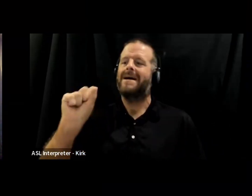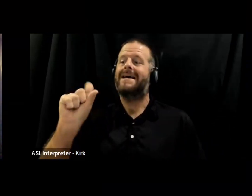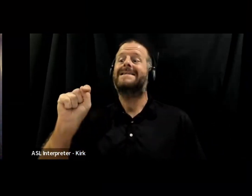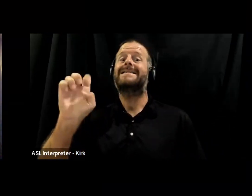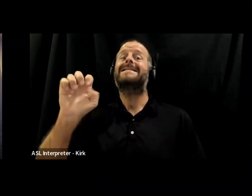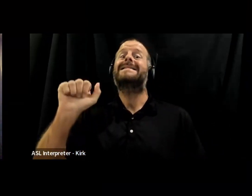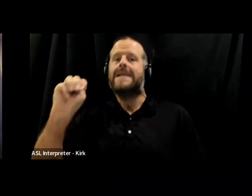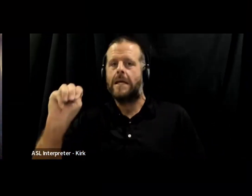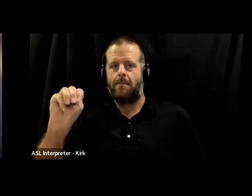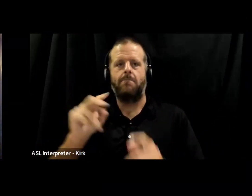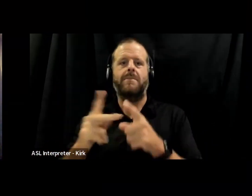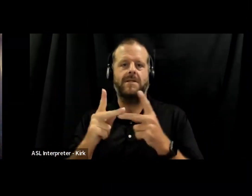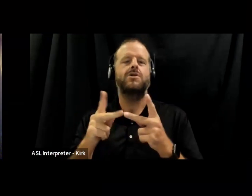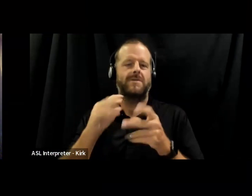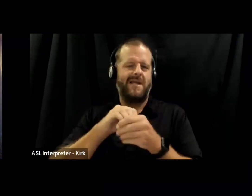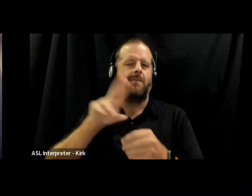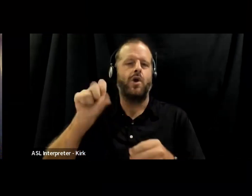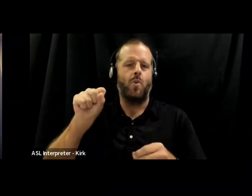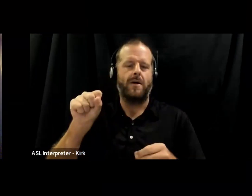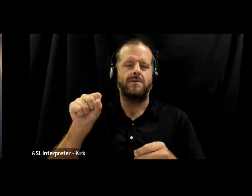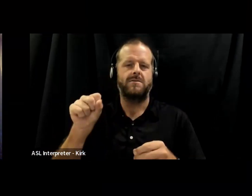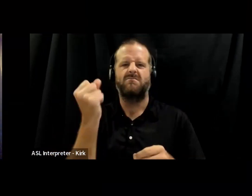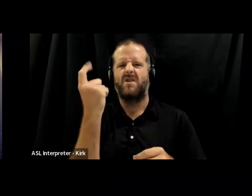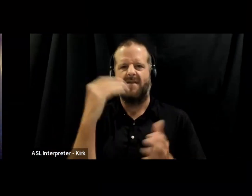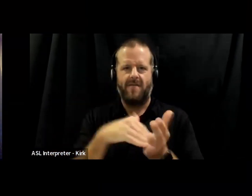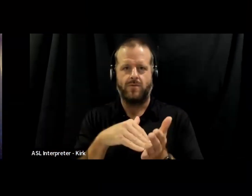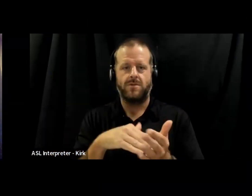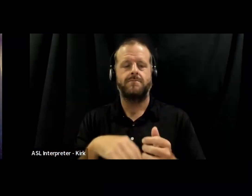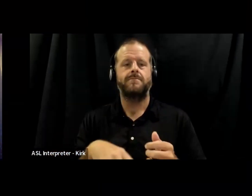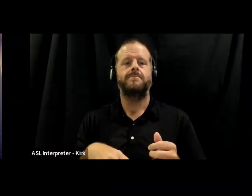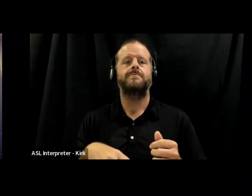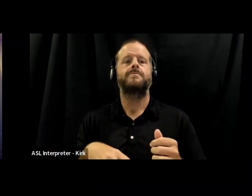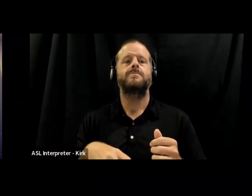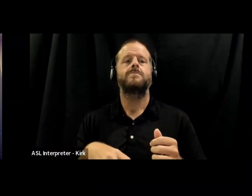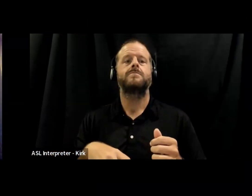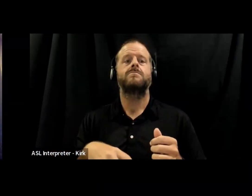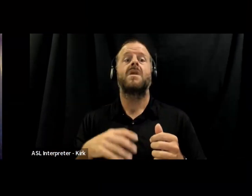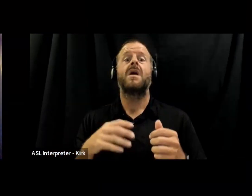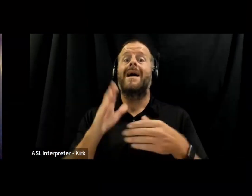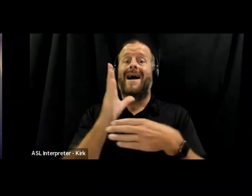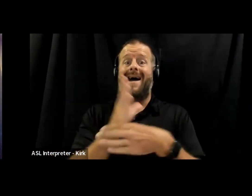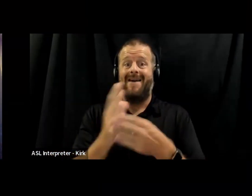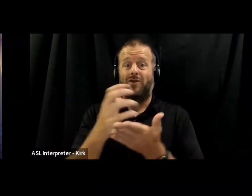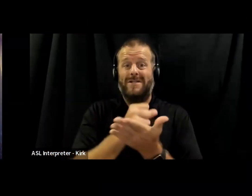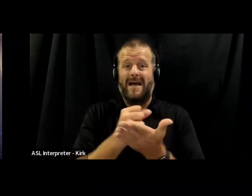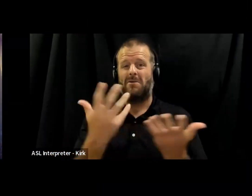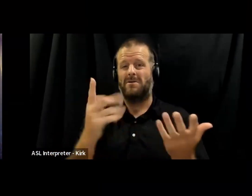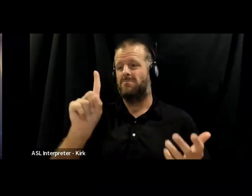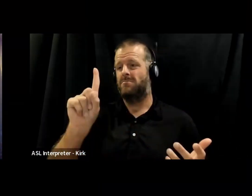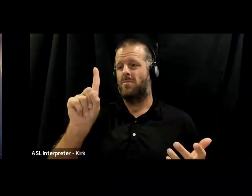In the United States, and the average salary is about 101, 000.